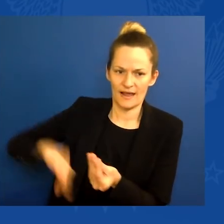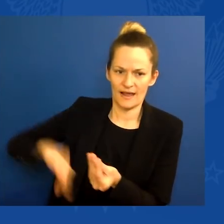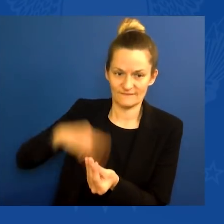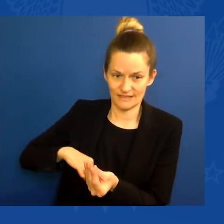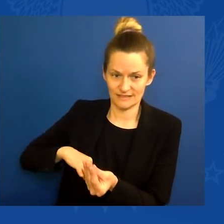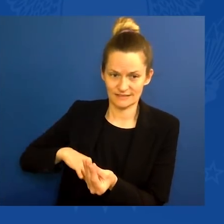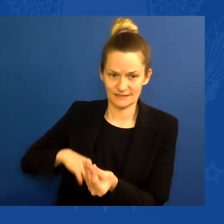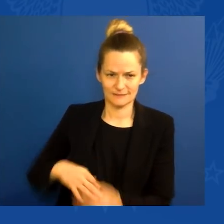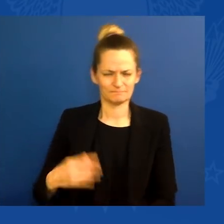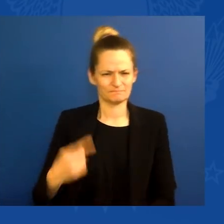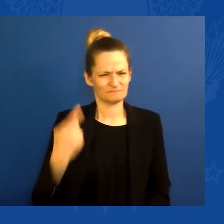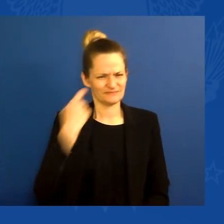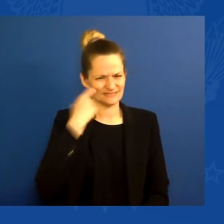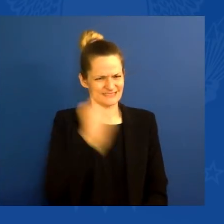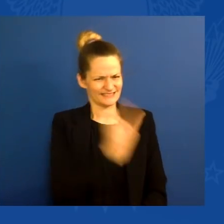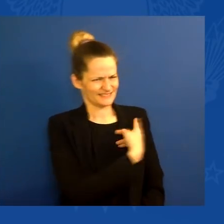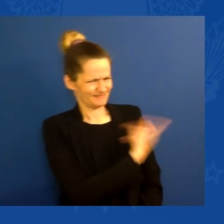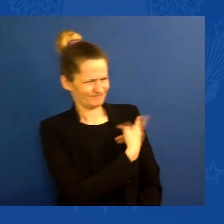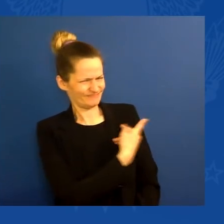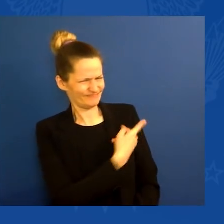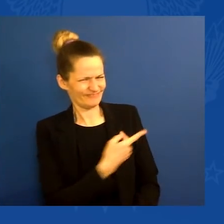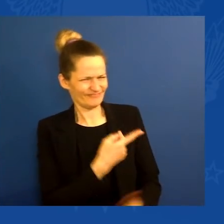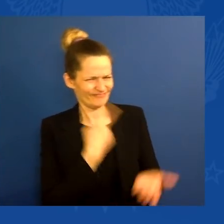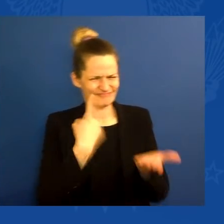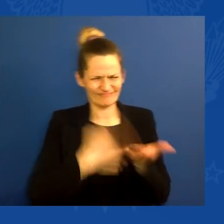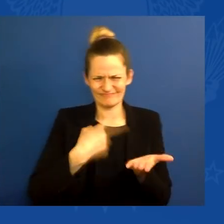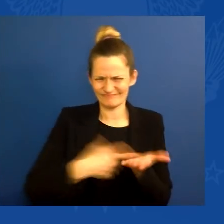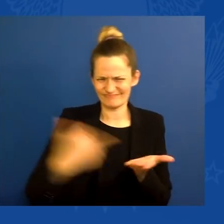on the -- post-traumatic stress.